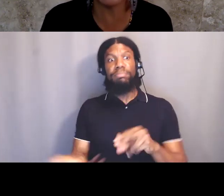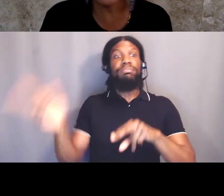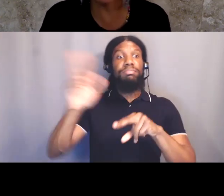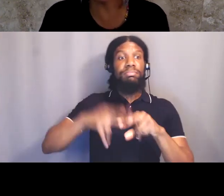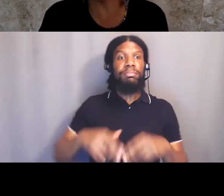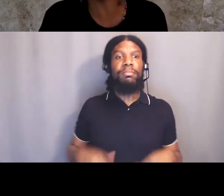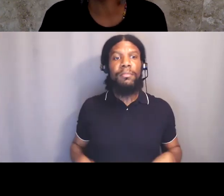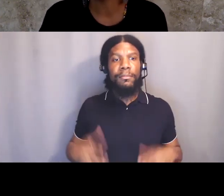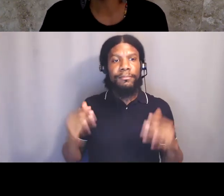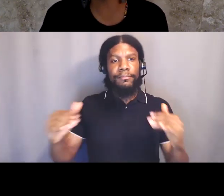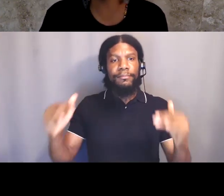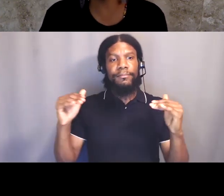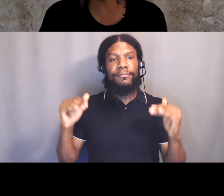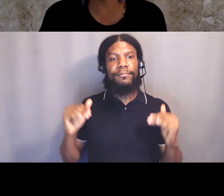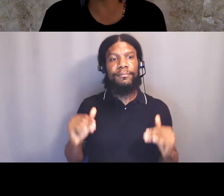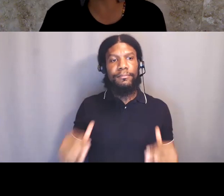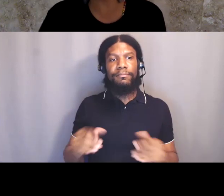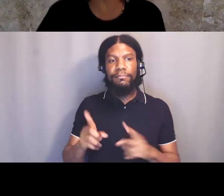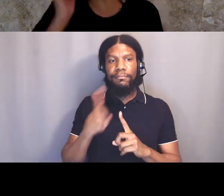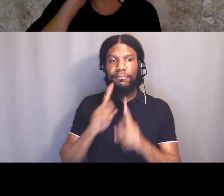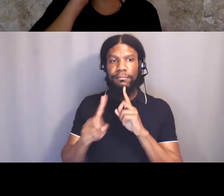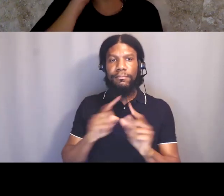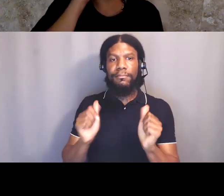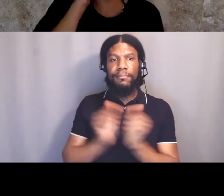Mikayla Miller who lived outside of in the suburbs